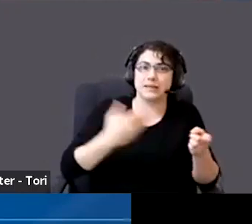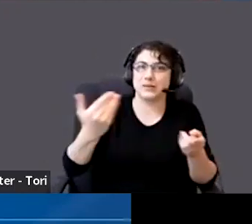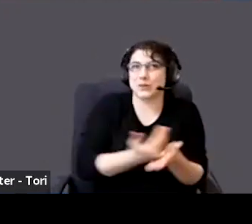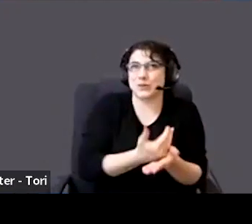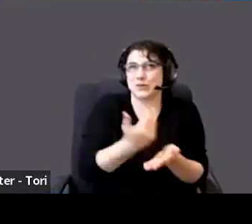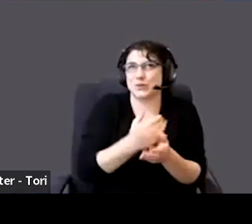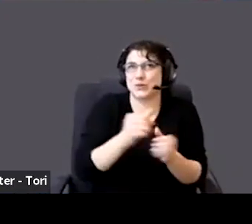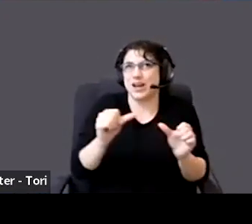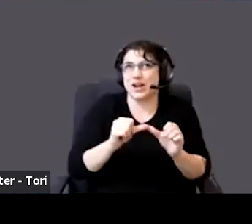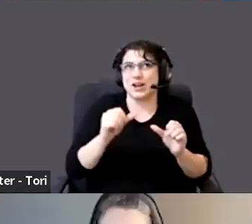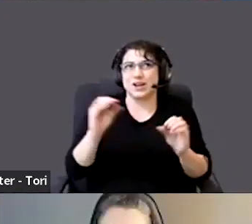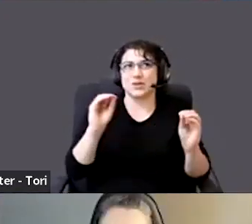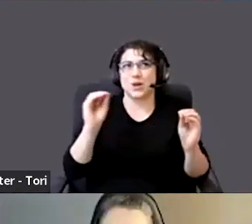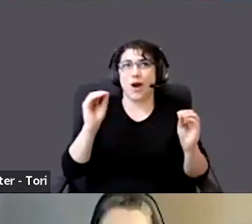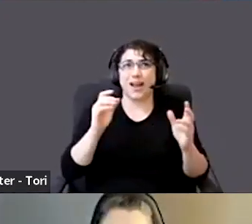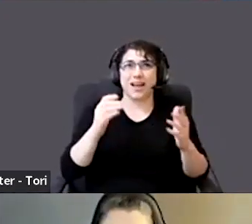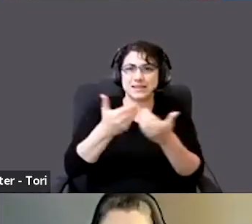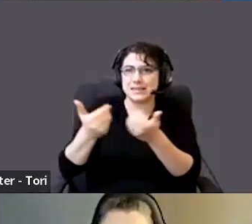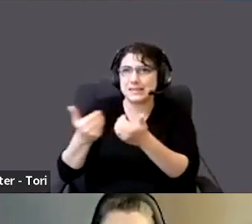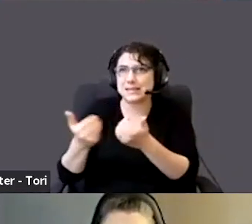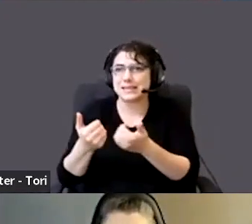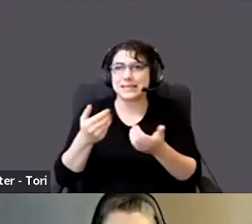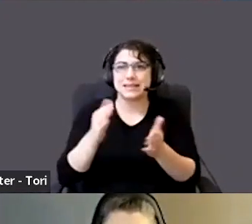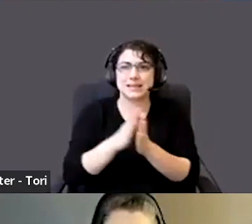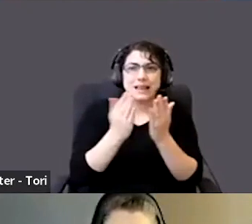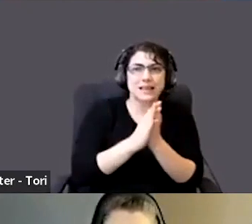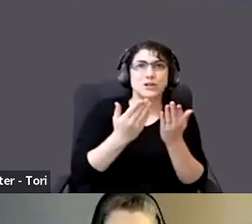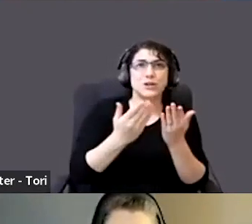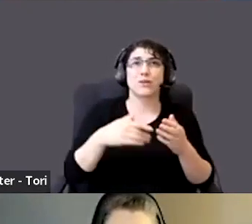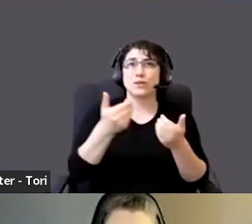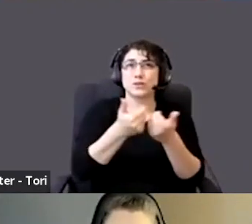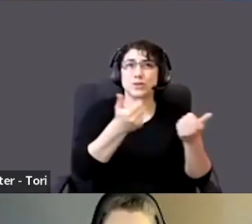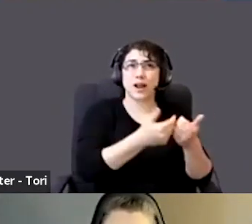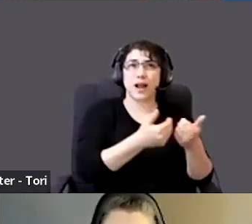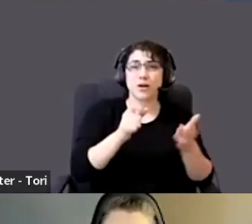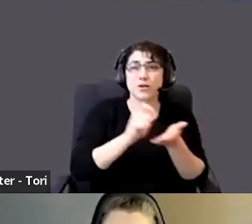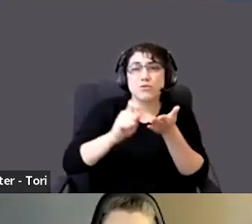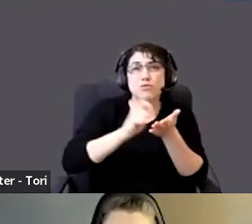Well, that's something that we're sorting as we're trying to write the manual. We're having to deal with all of those issues.